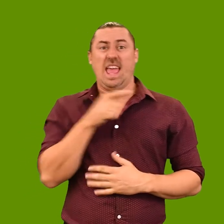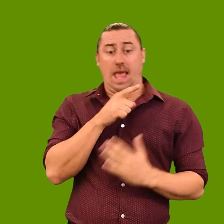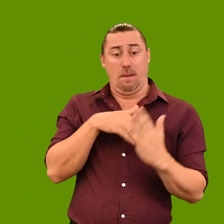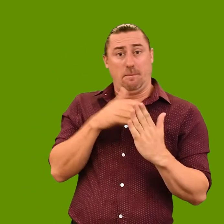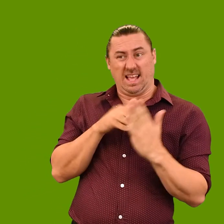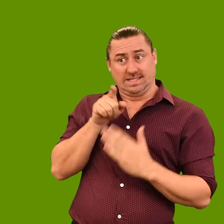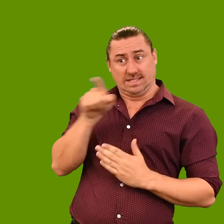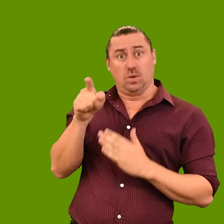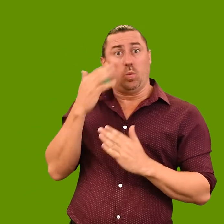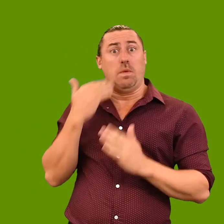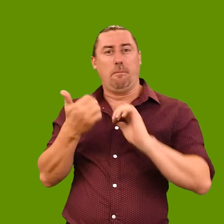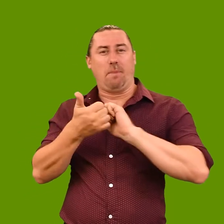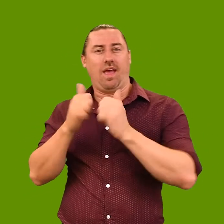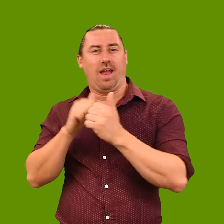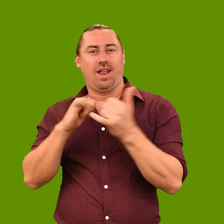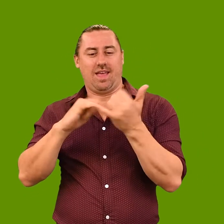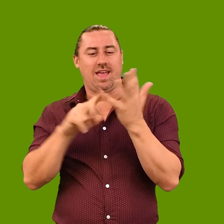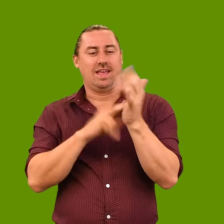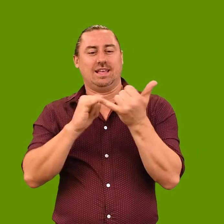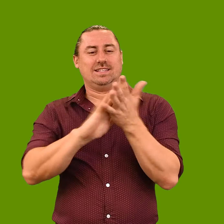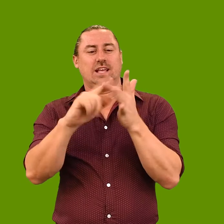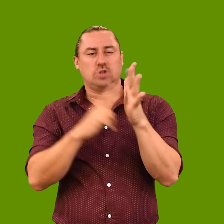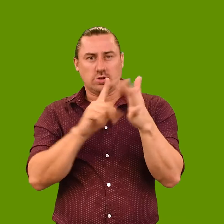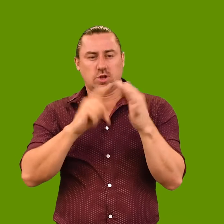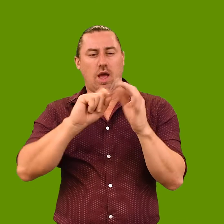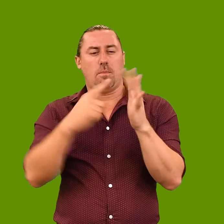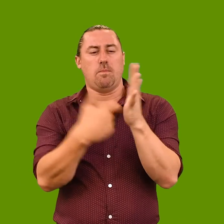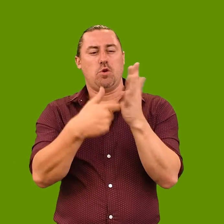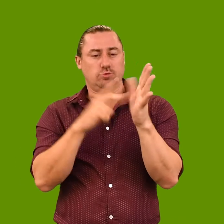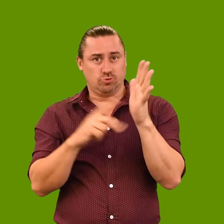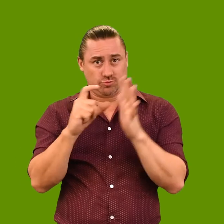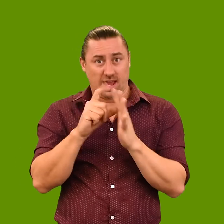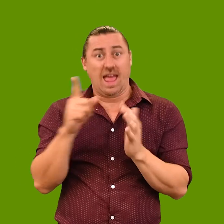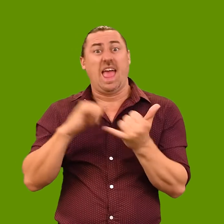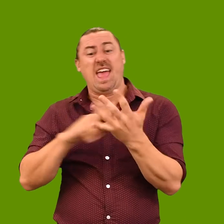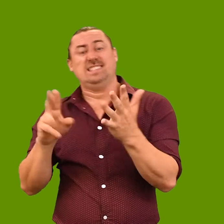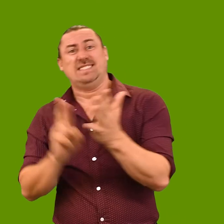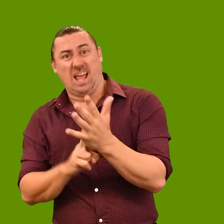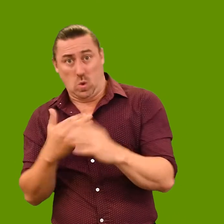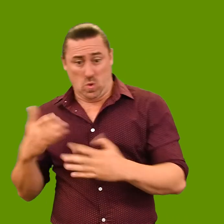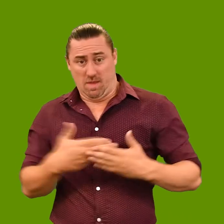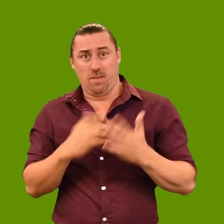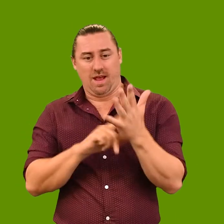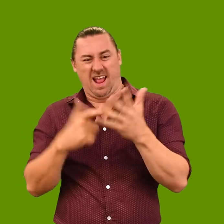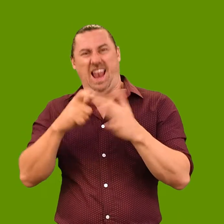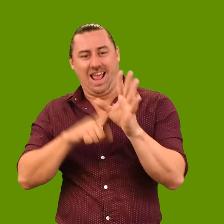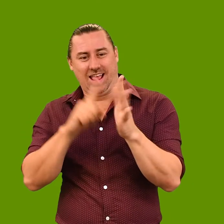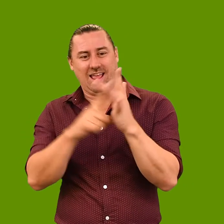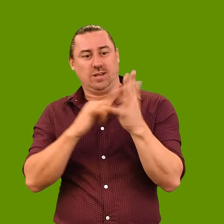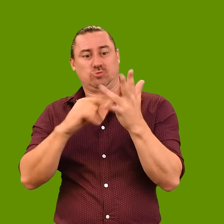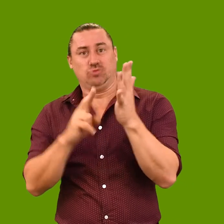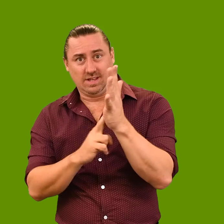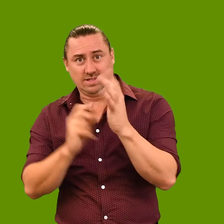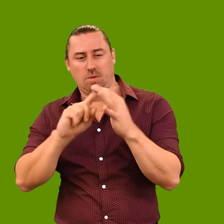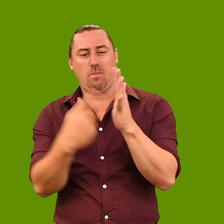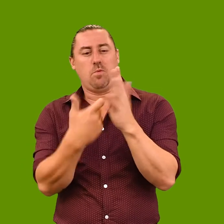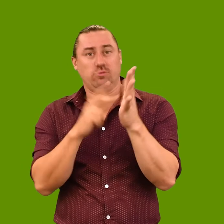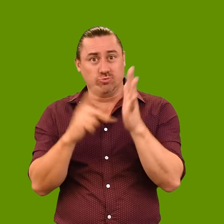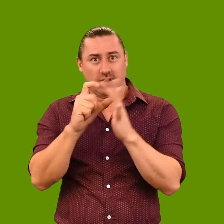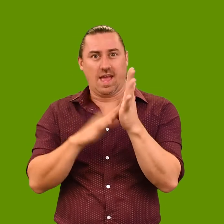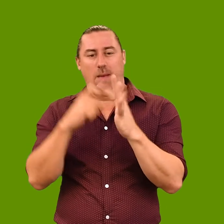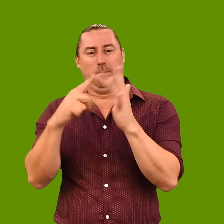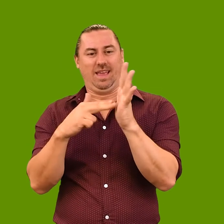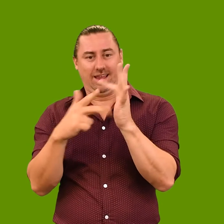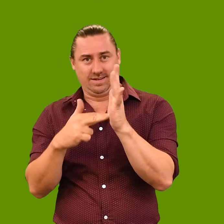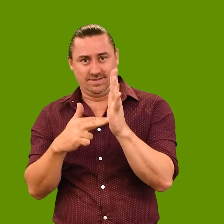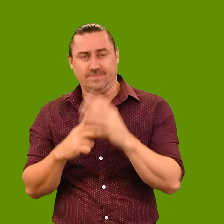William Mackinnon has painted his partner, designer Sunshine Bertrand, and their newborn son, Lucky Jackson Bertrand Mackinnon.